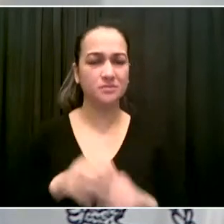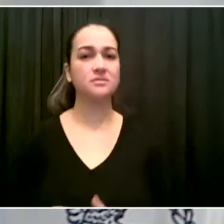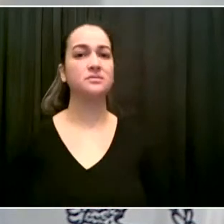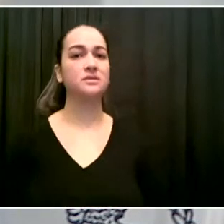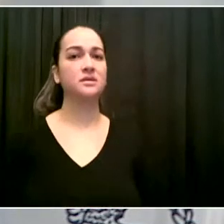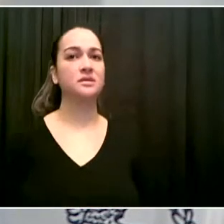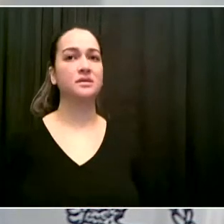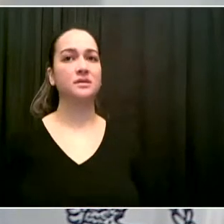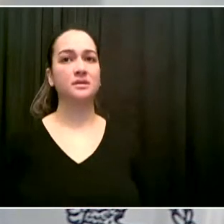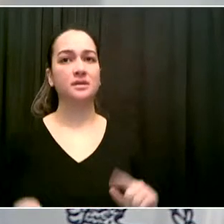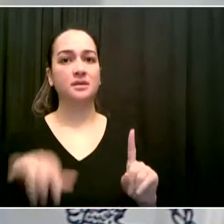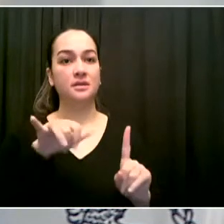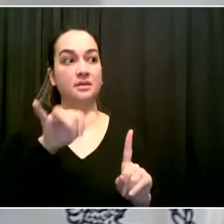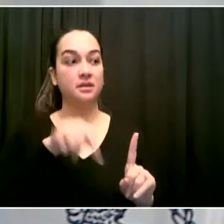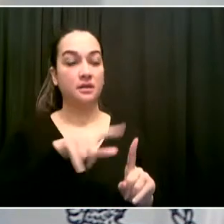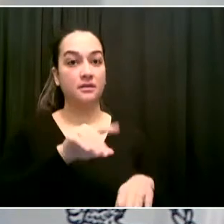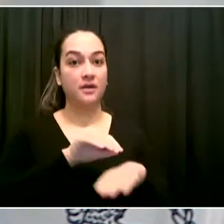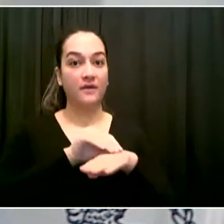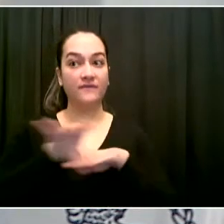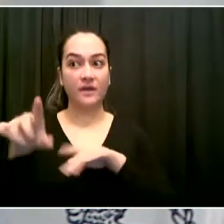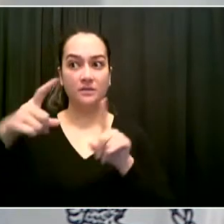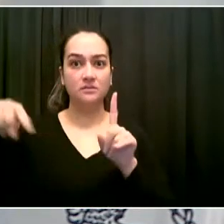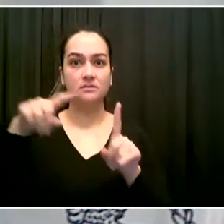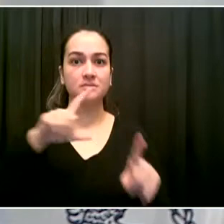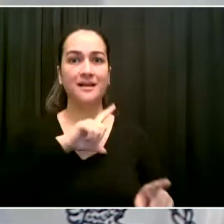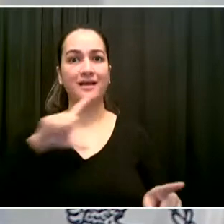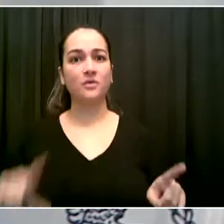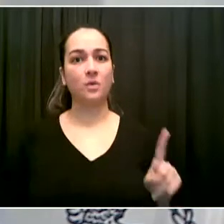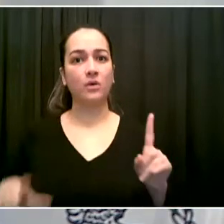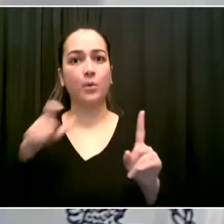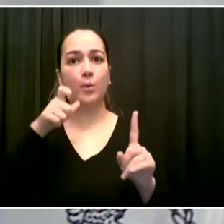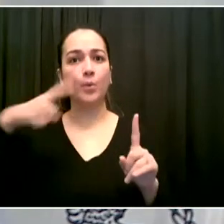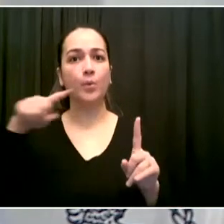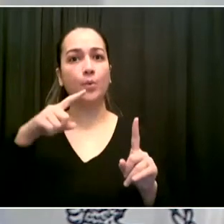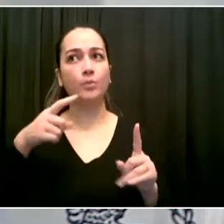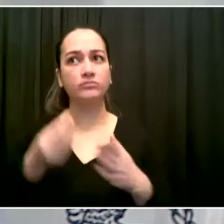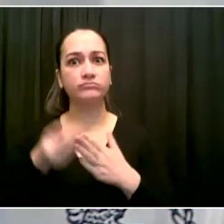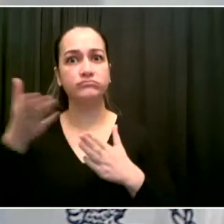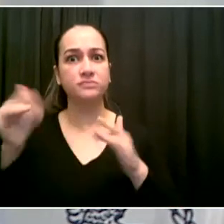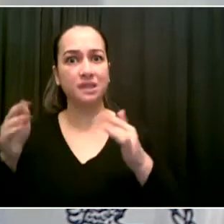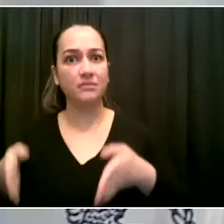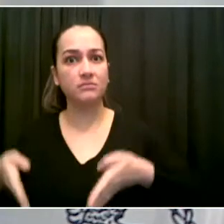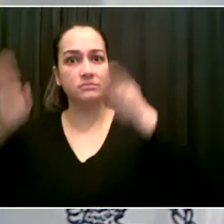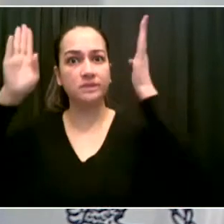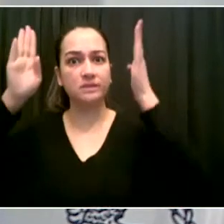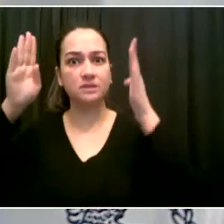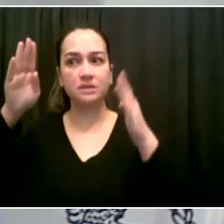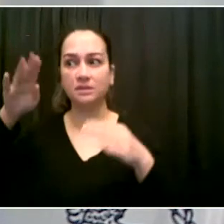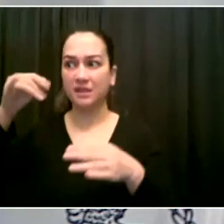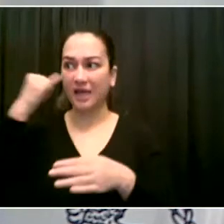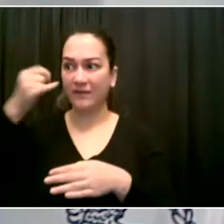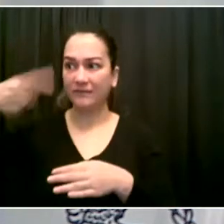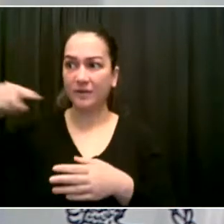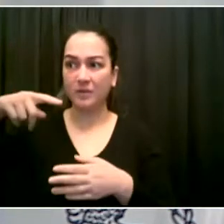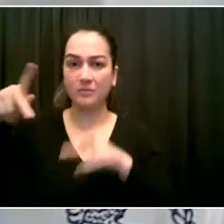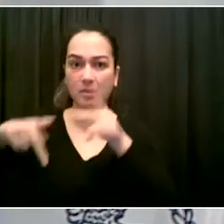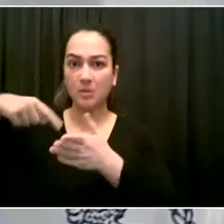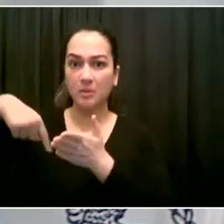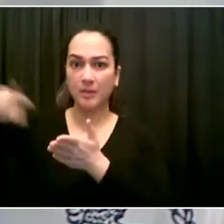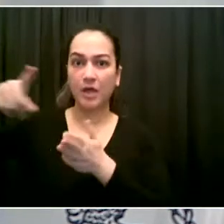AFAFFECT NEW YORK